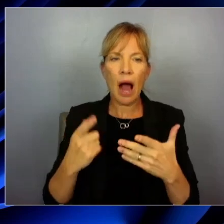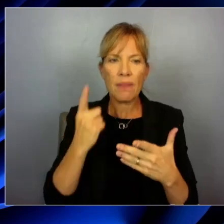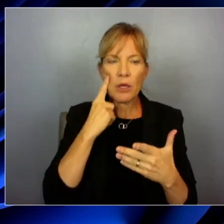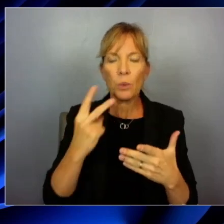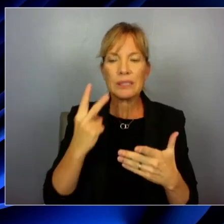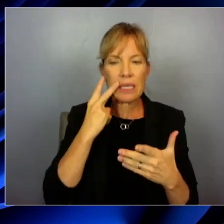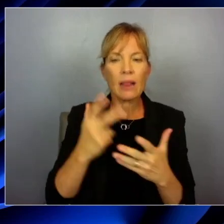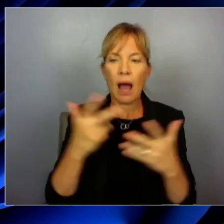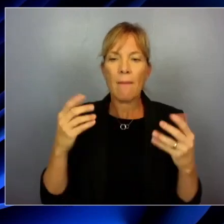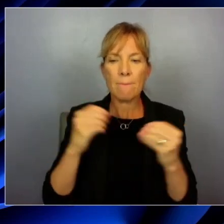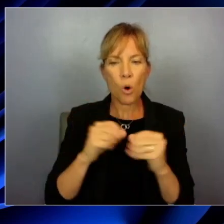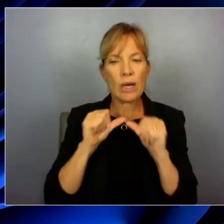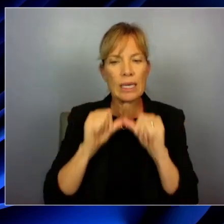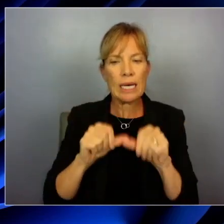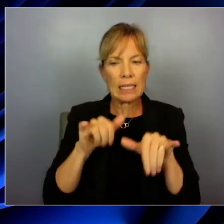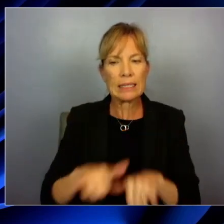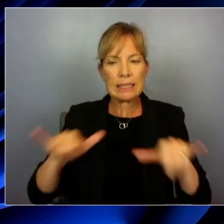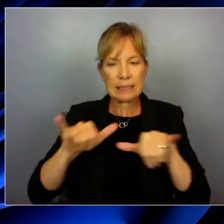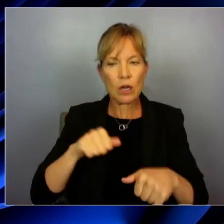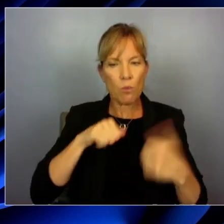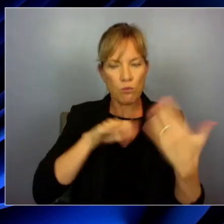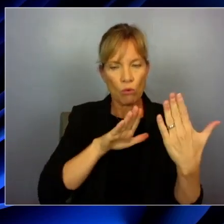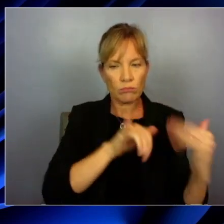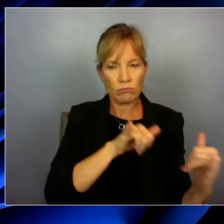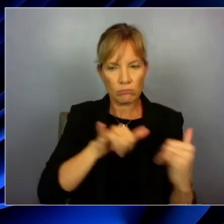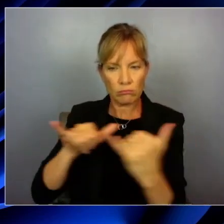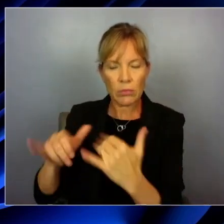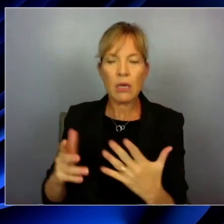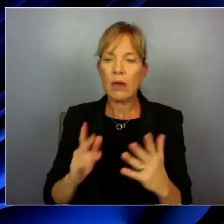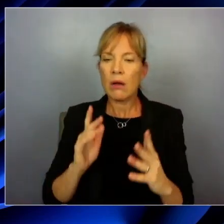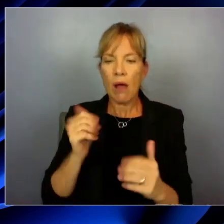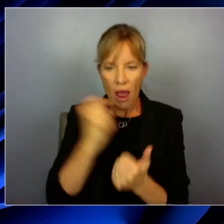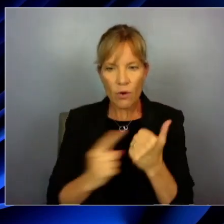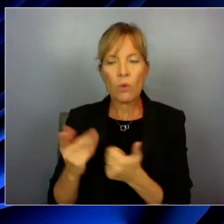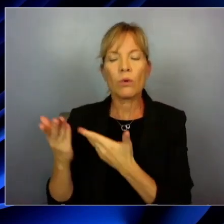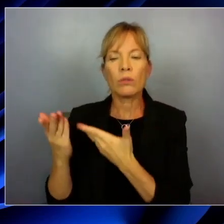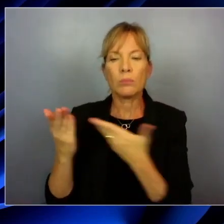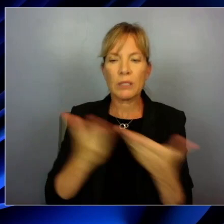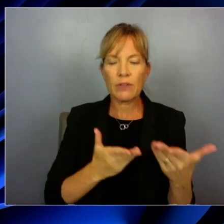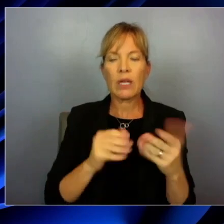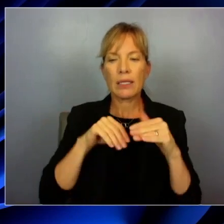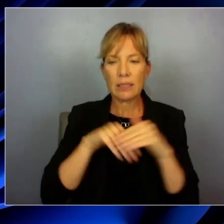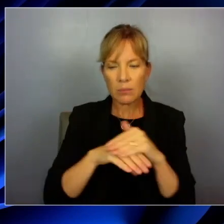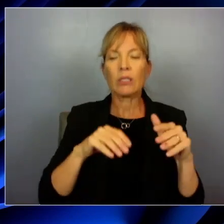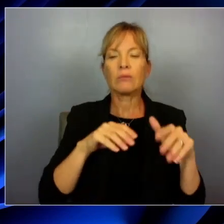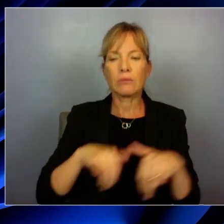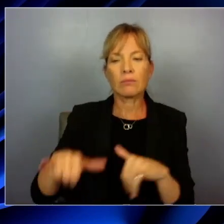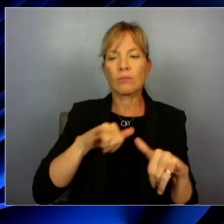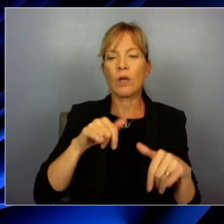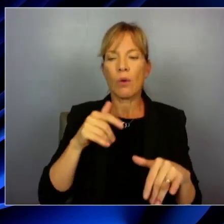much more consistent approach. Everybody is going to be delivering Xbox consistently across Microsoft now, and the second thing was,